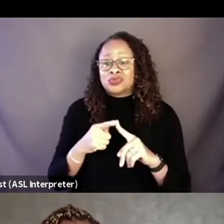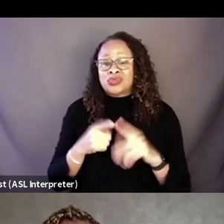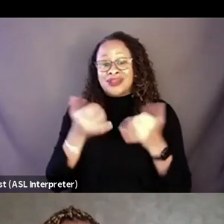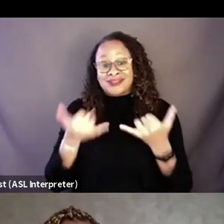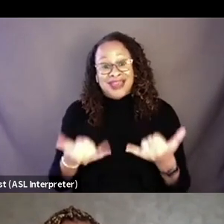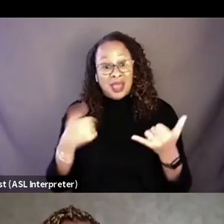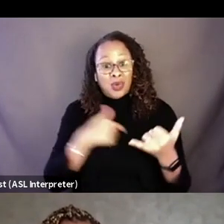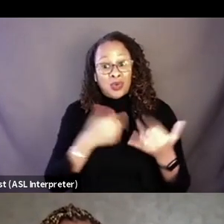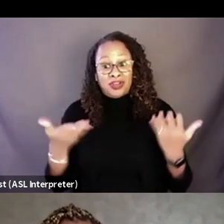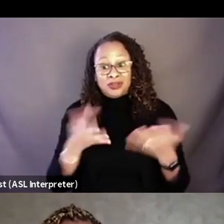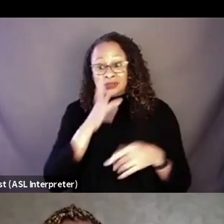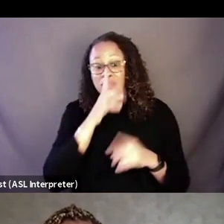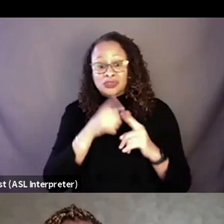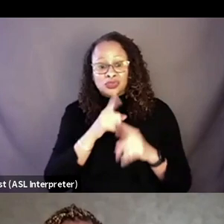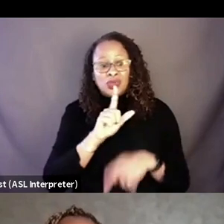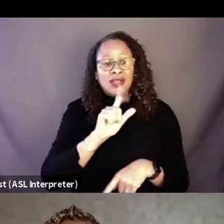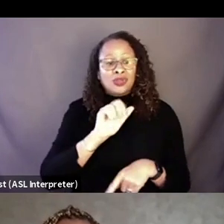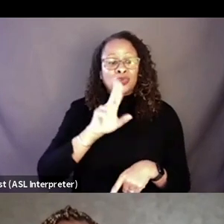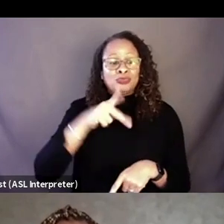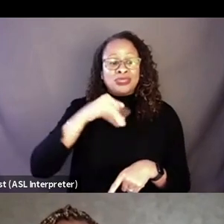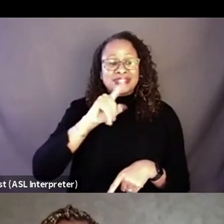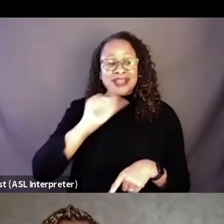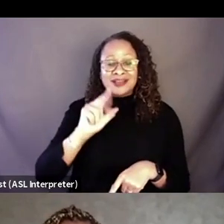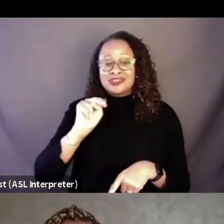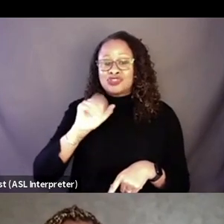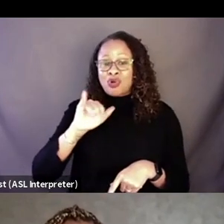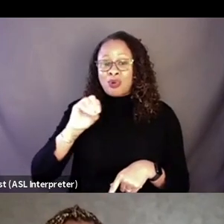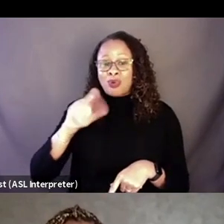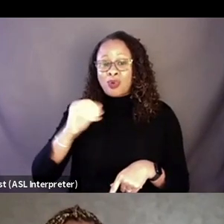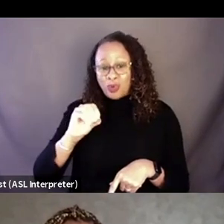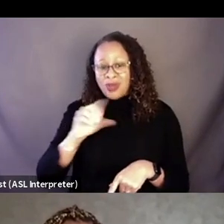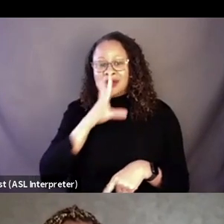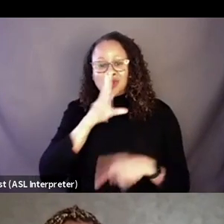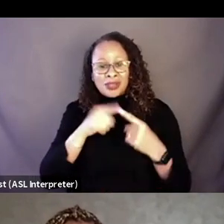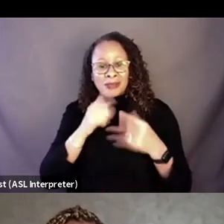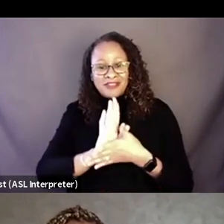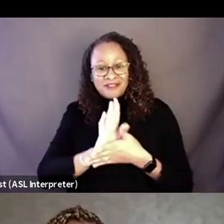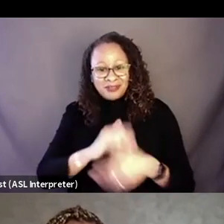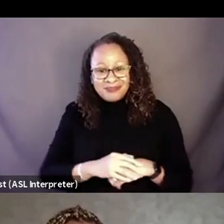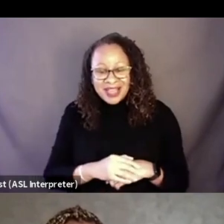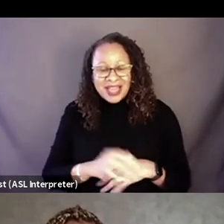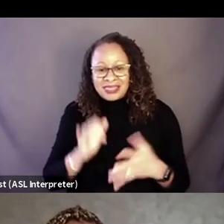we are here talking to Lupita Nyong'o talking about the film. It's an incredible journey